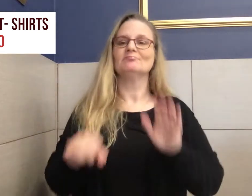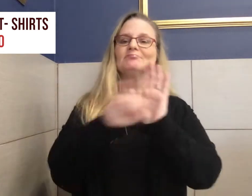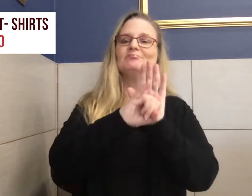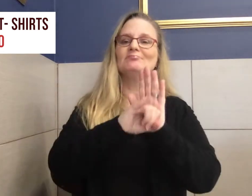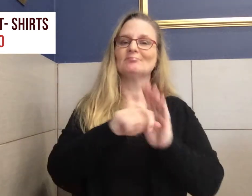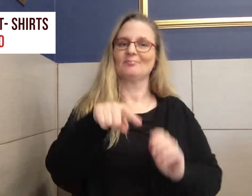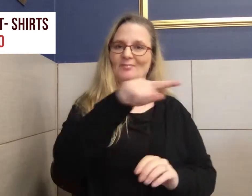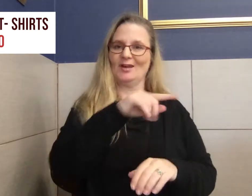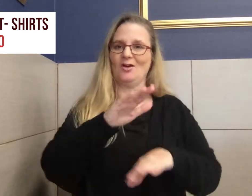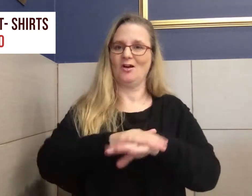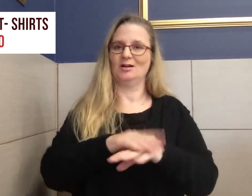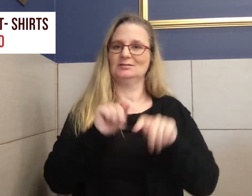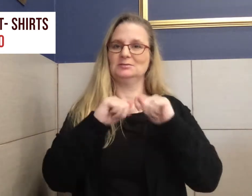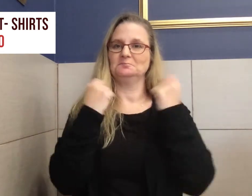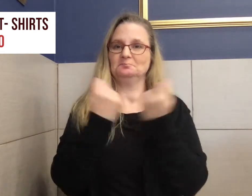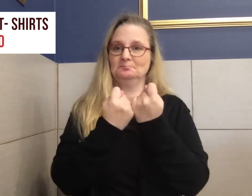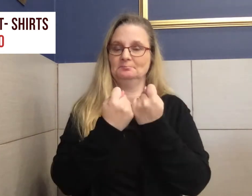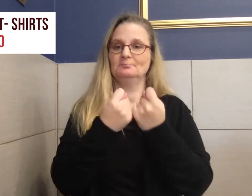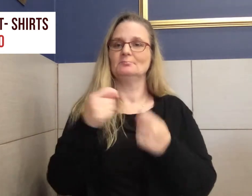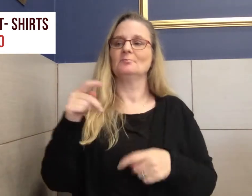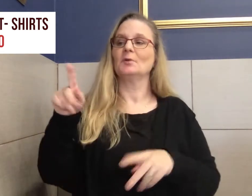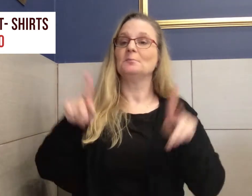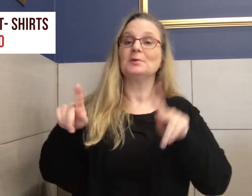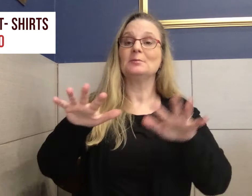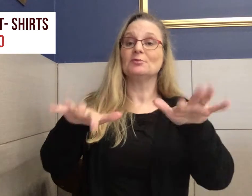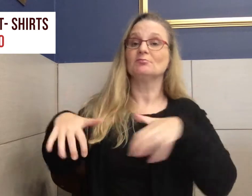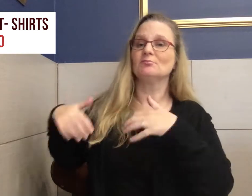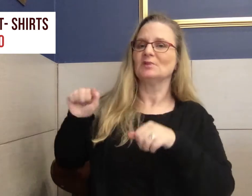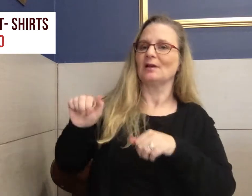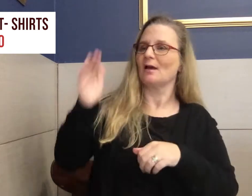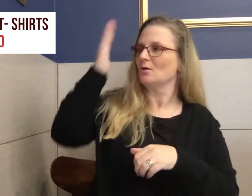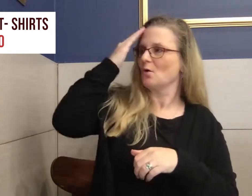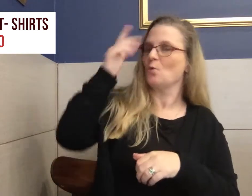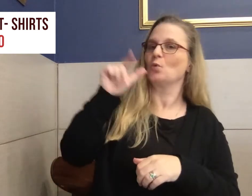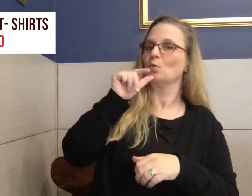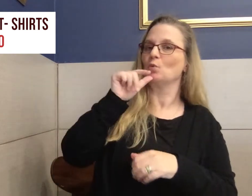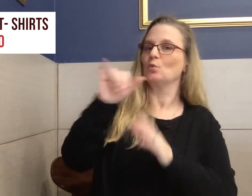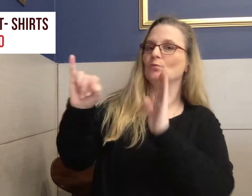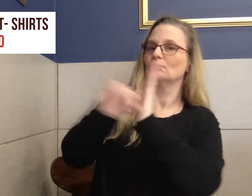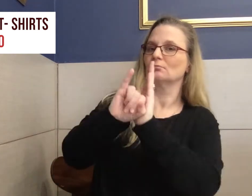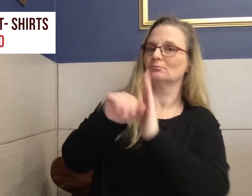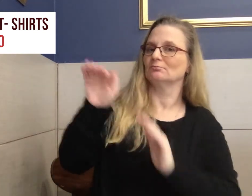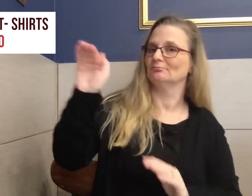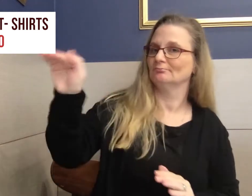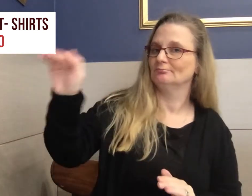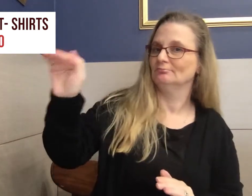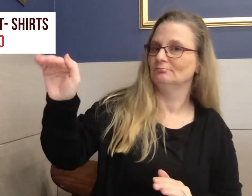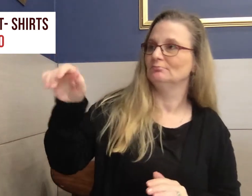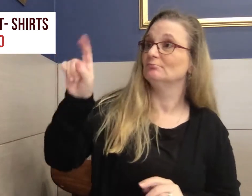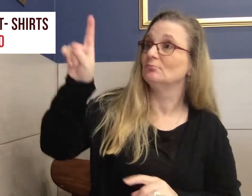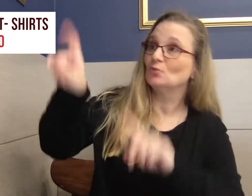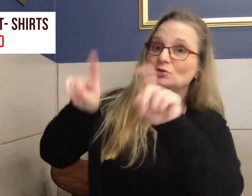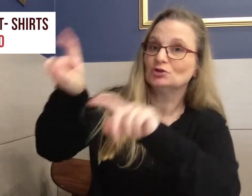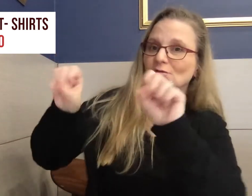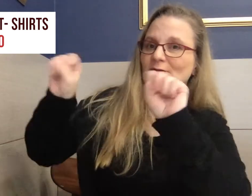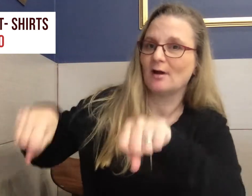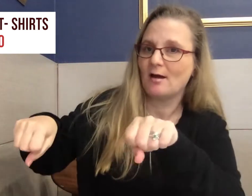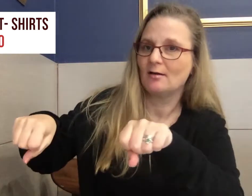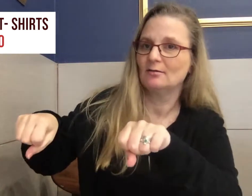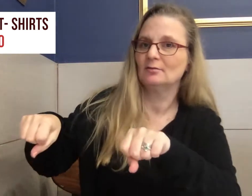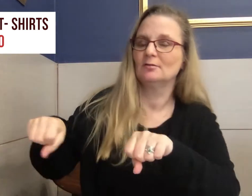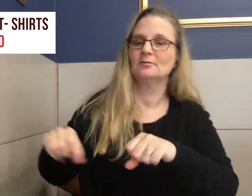So they can be identified as a team member, for attendees to be able to go to them for questions or concerns.